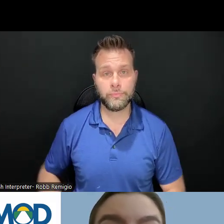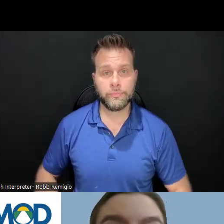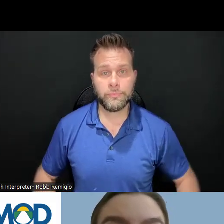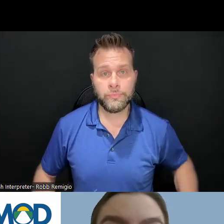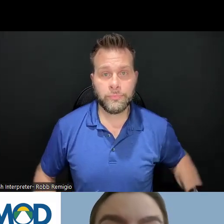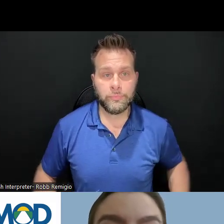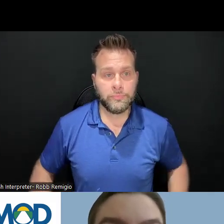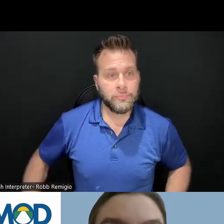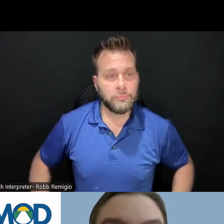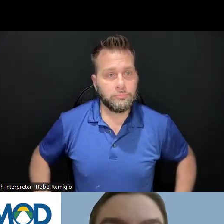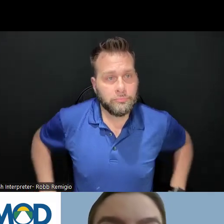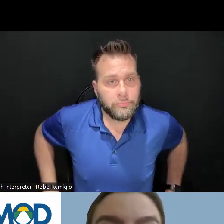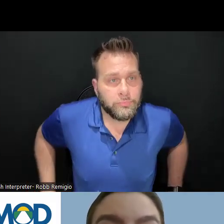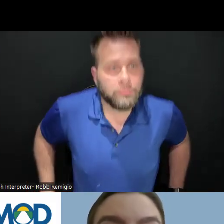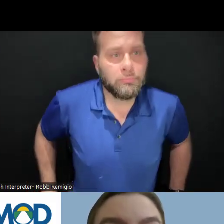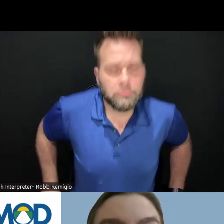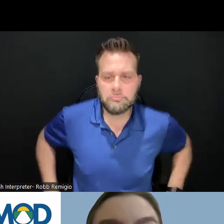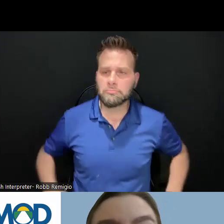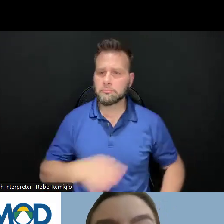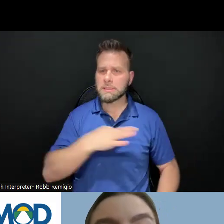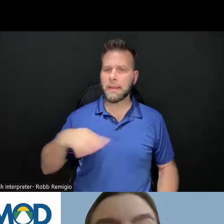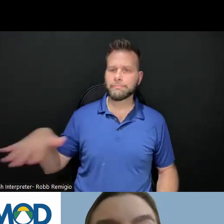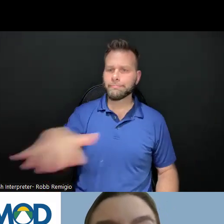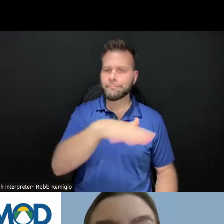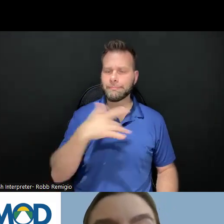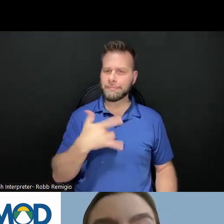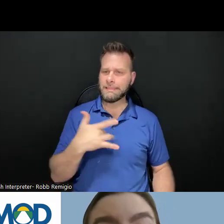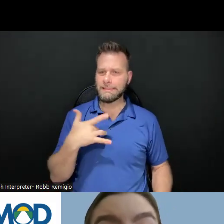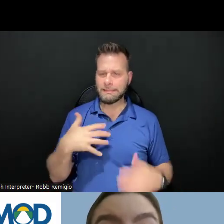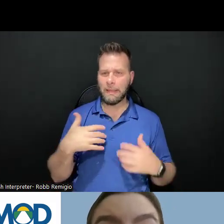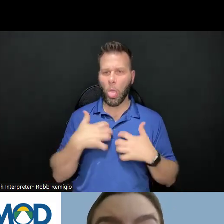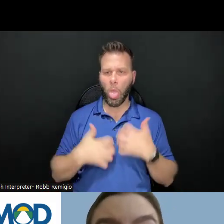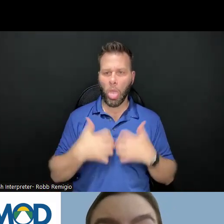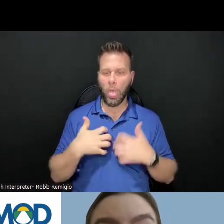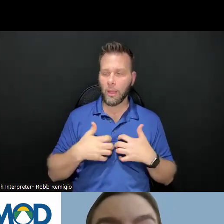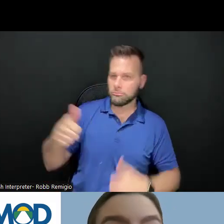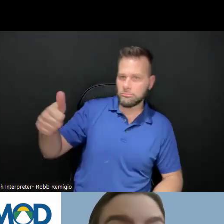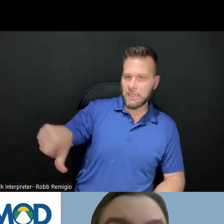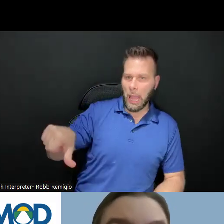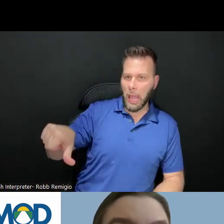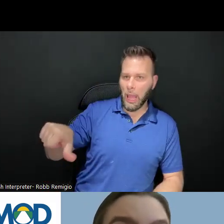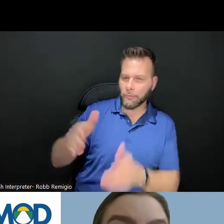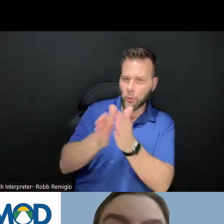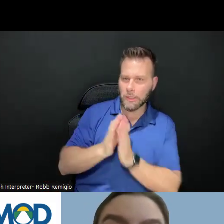Next slide, please. So, we have heard staff often feel uncomfortable denying requests for effective